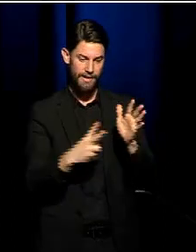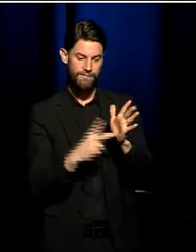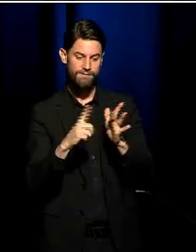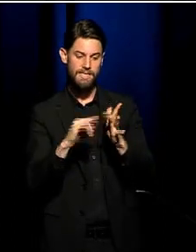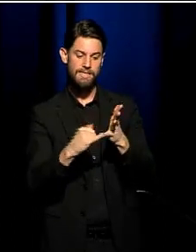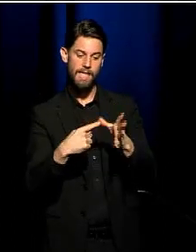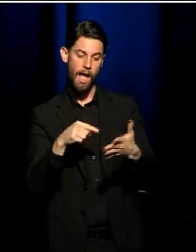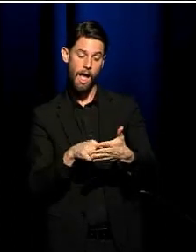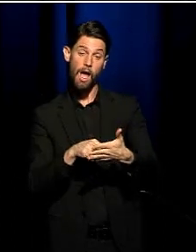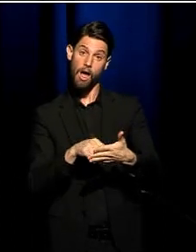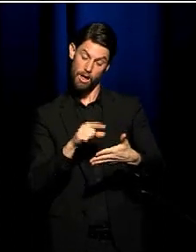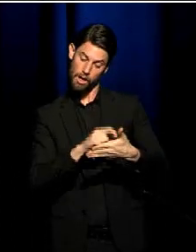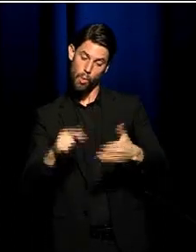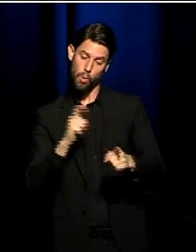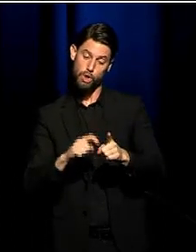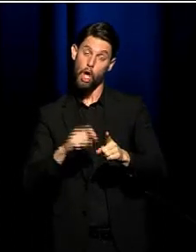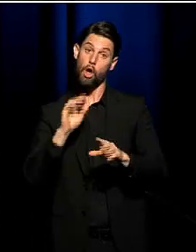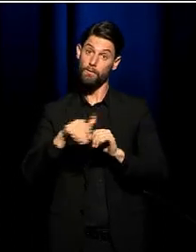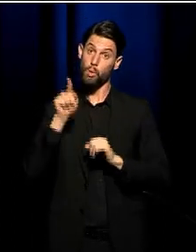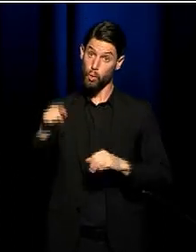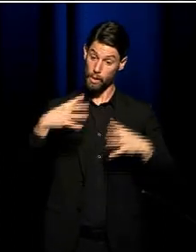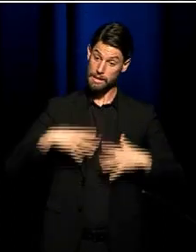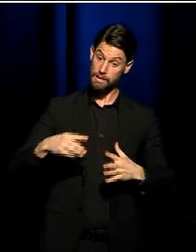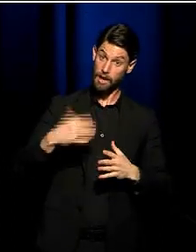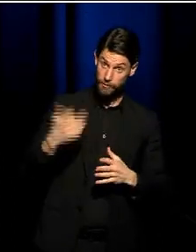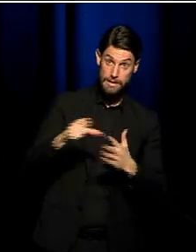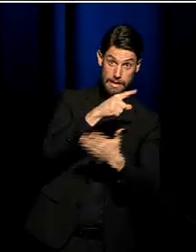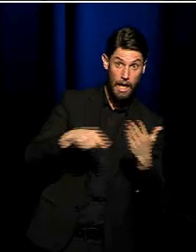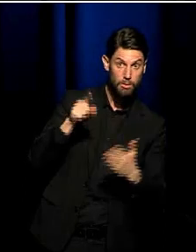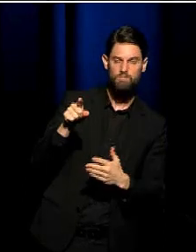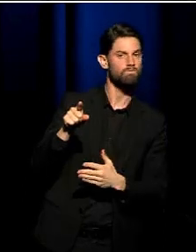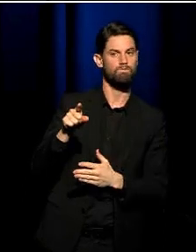how much it would “cost” the government to support a person with disability. There